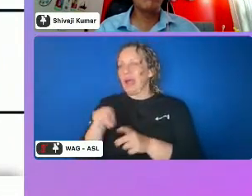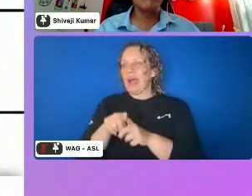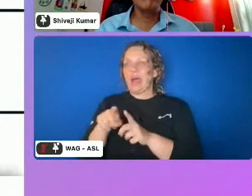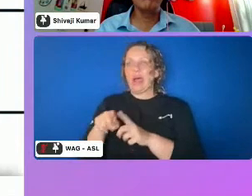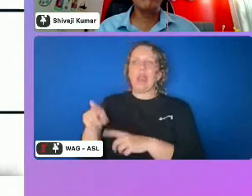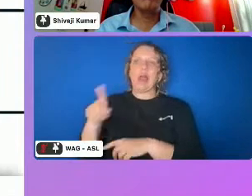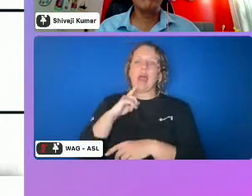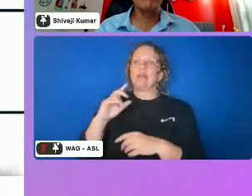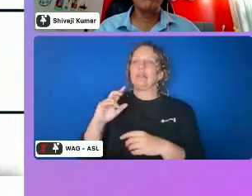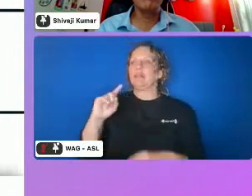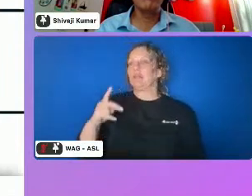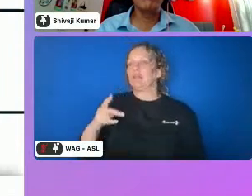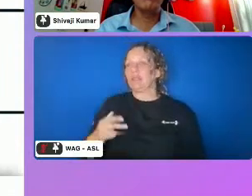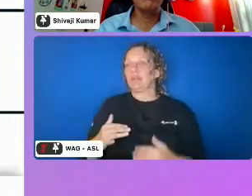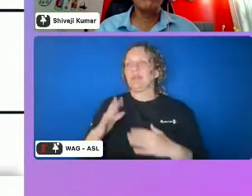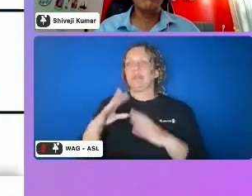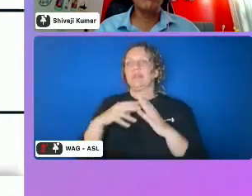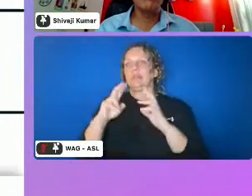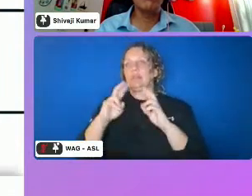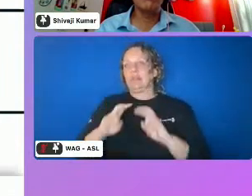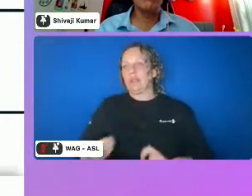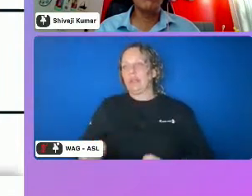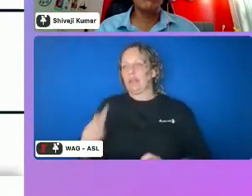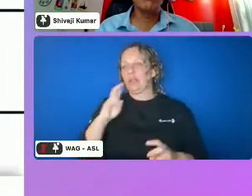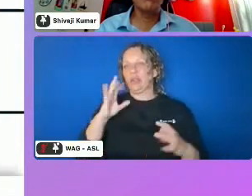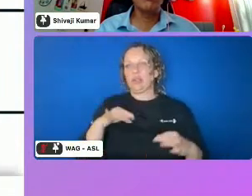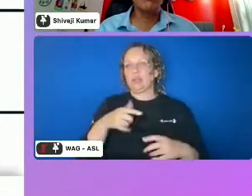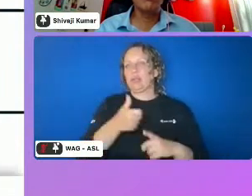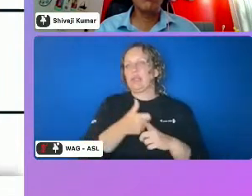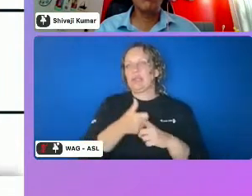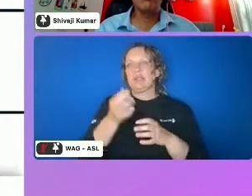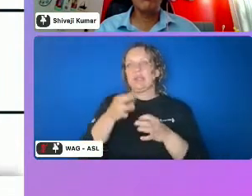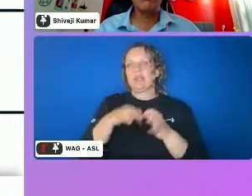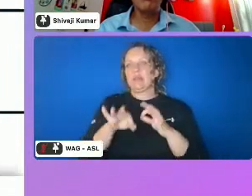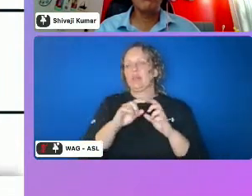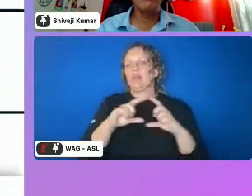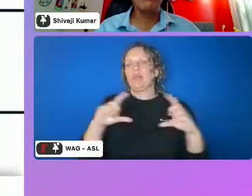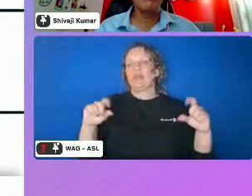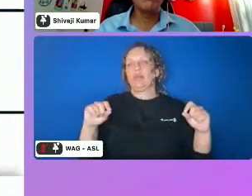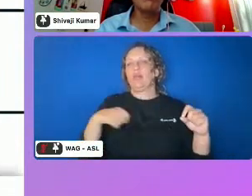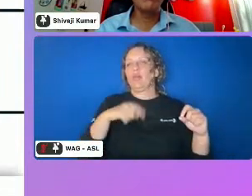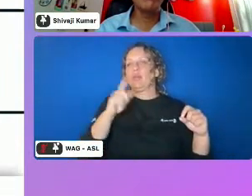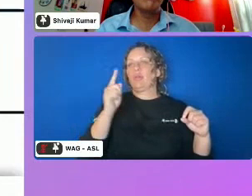we did on the table determined that this table in its simple form with just a single row of headers